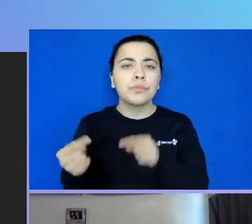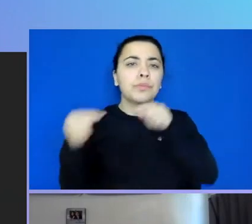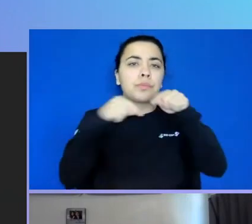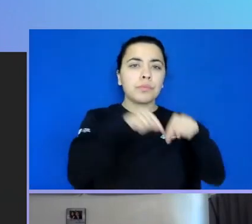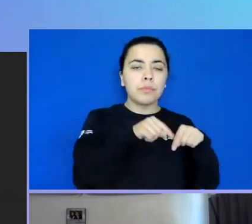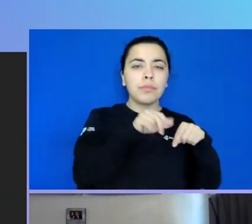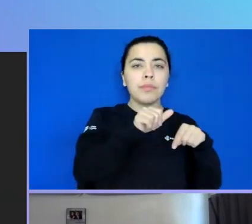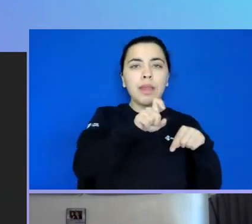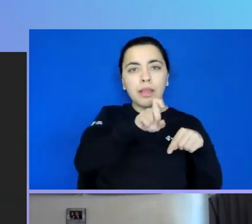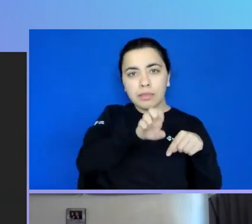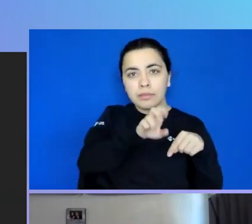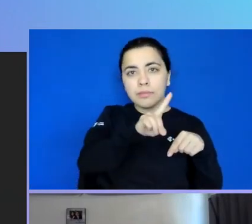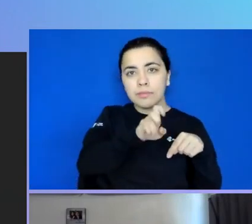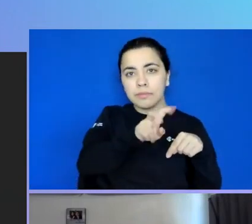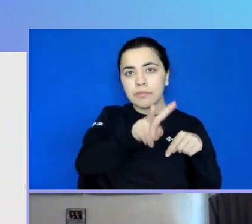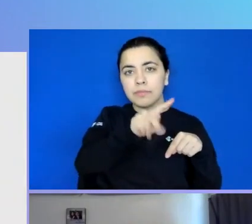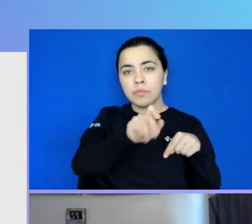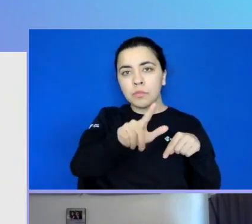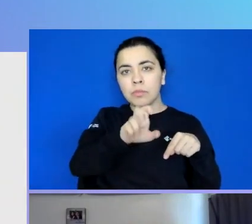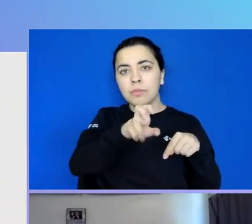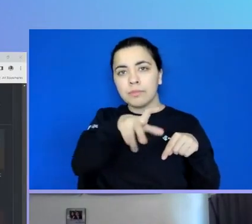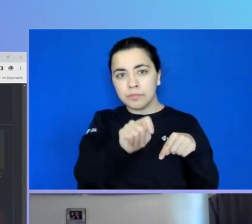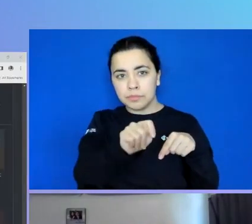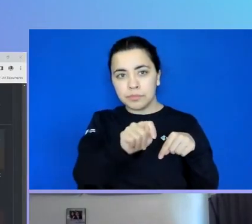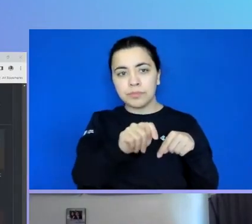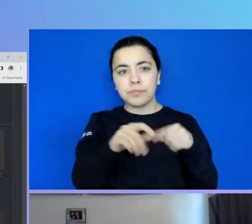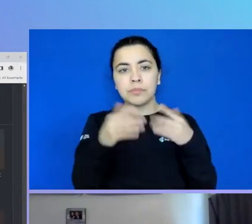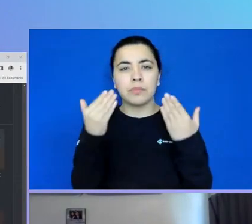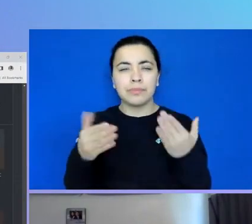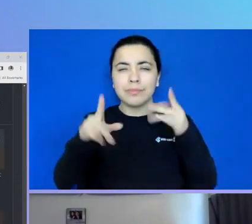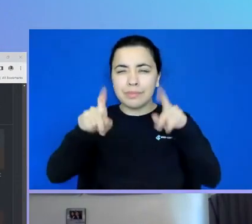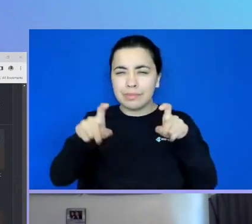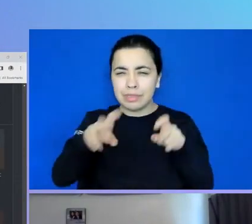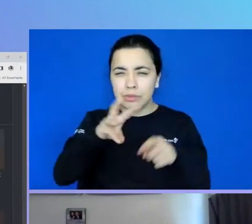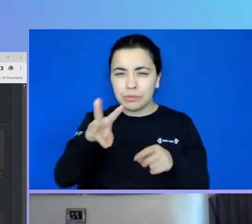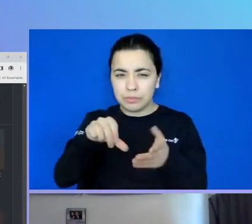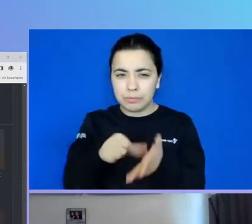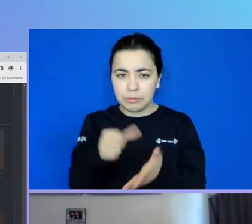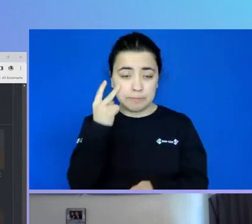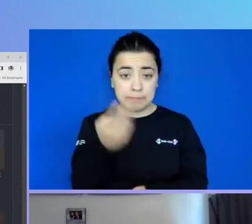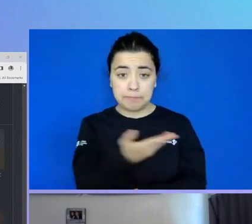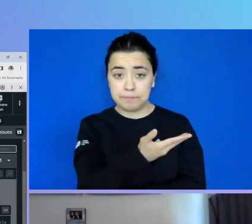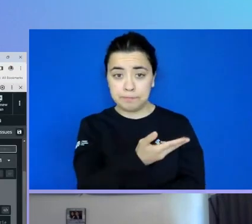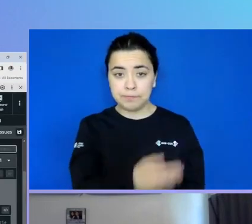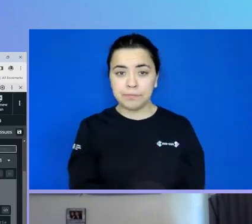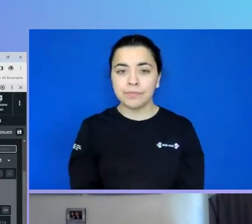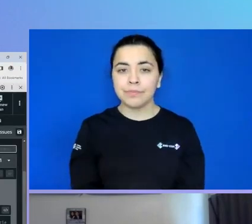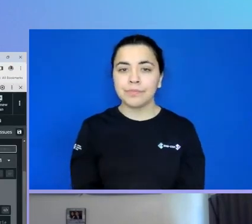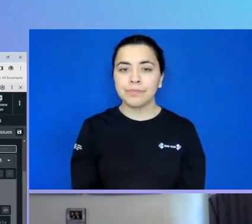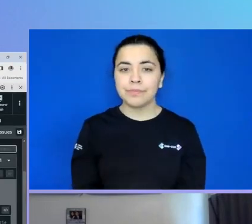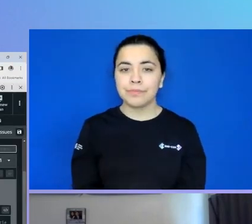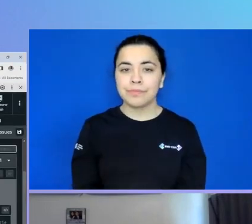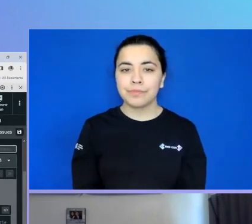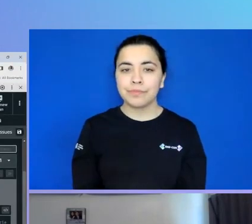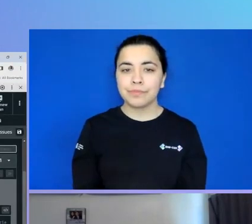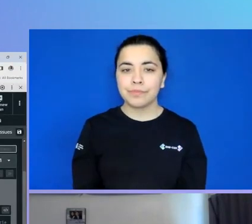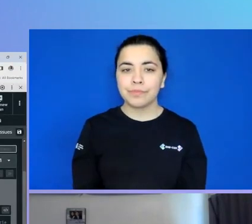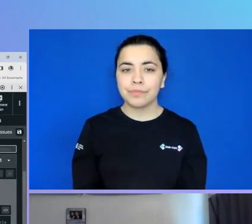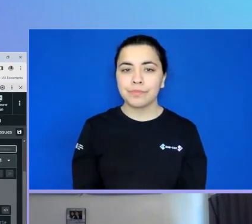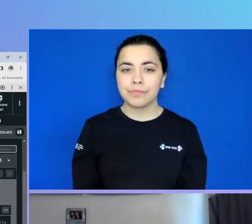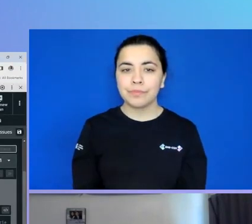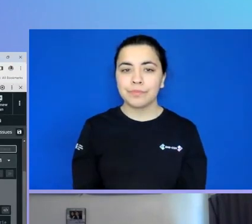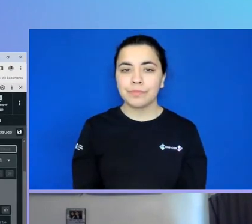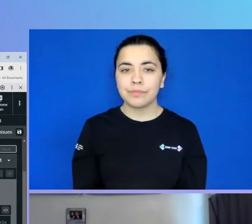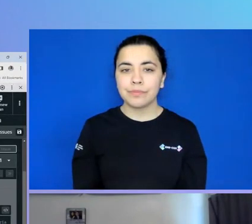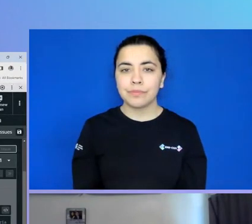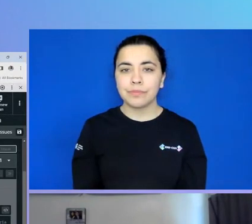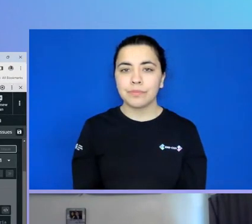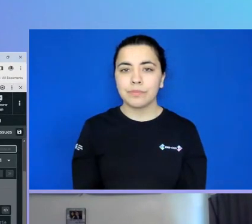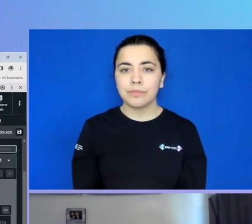back to our test page here. This is where Igbts enter the